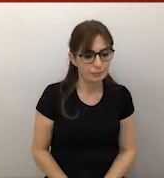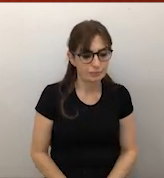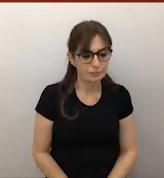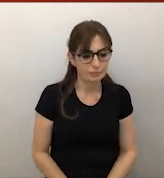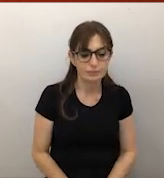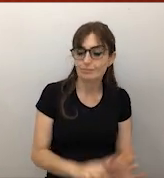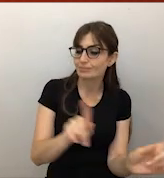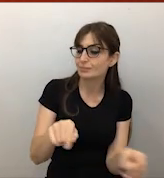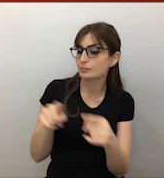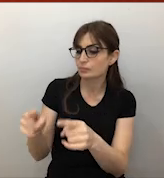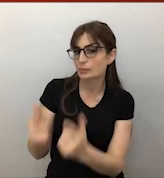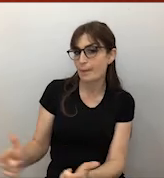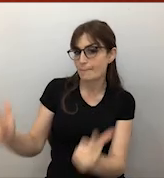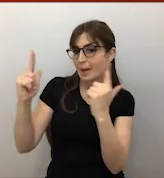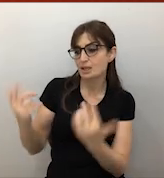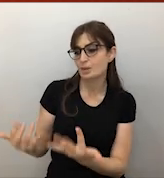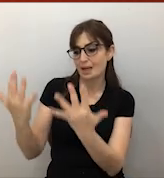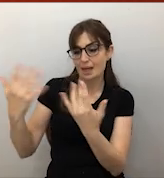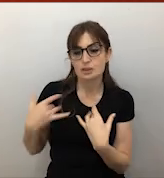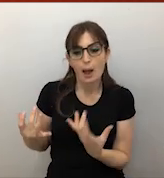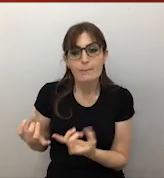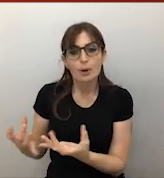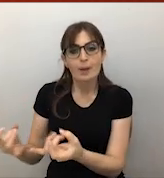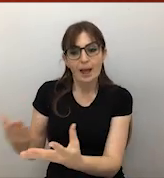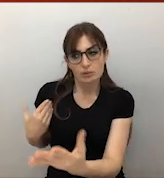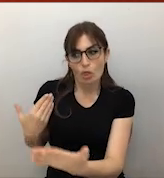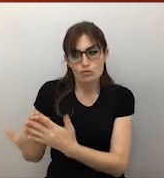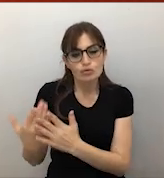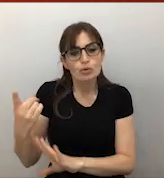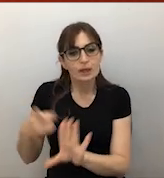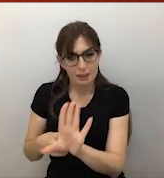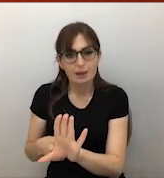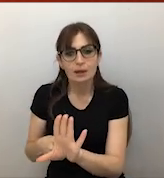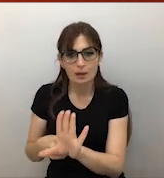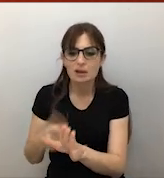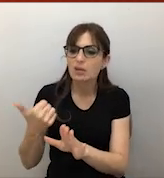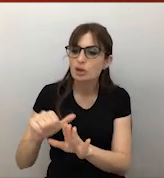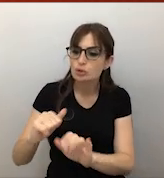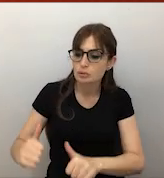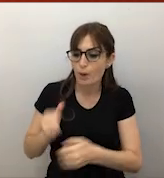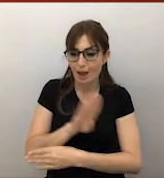By contrast, management accounts are prepared throughout the year and are used by the board